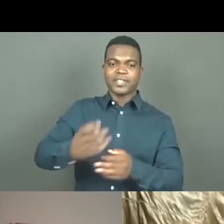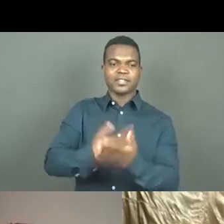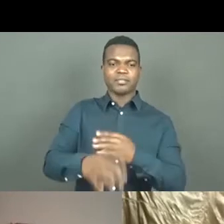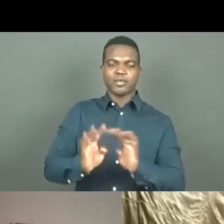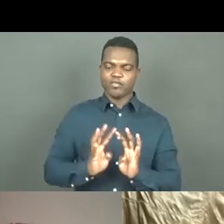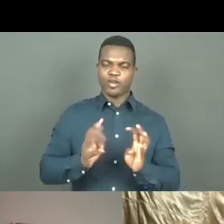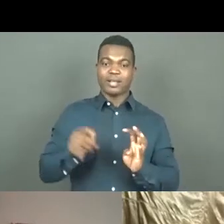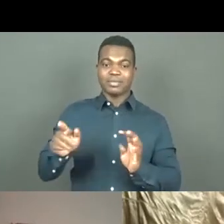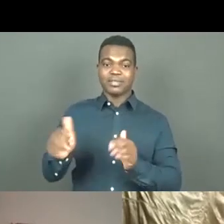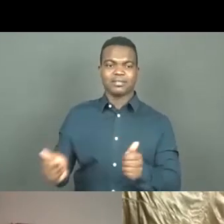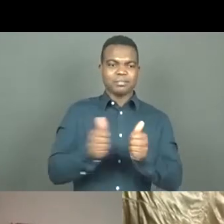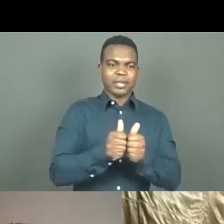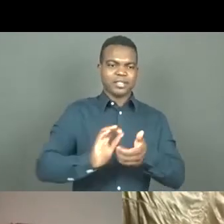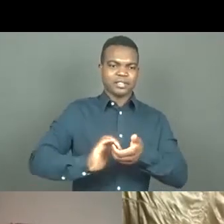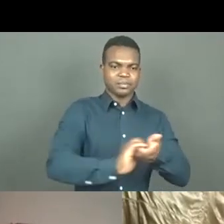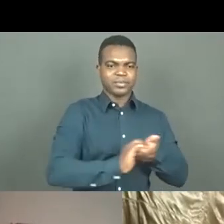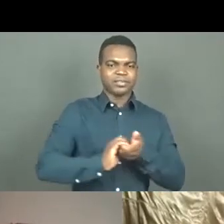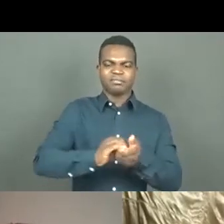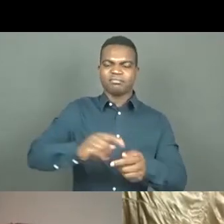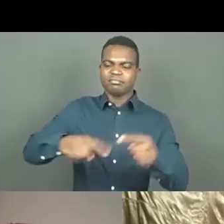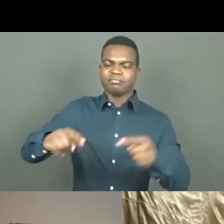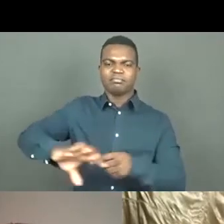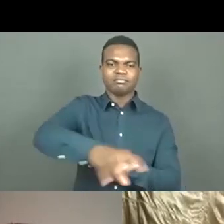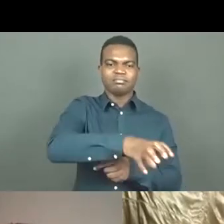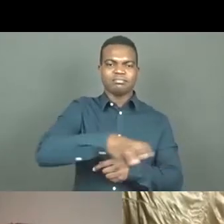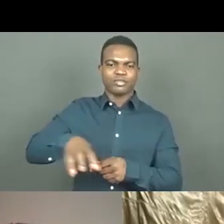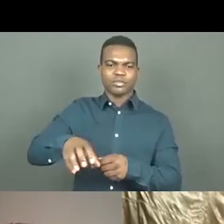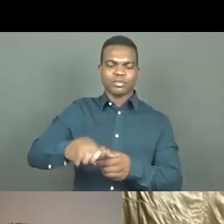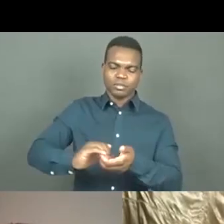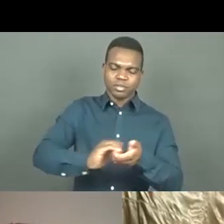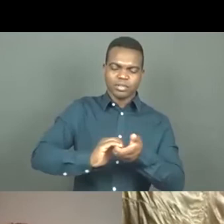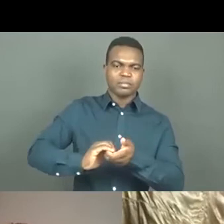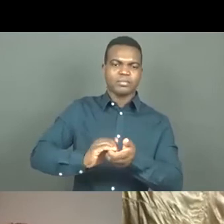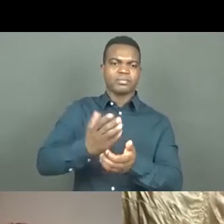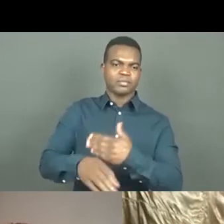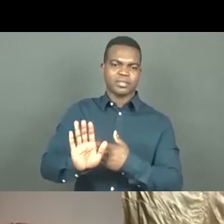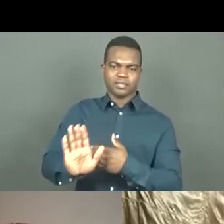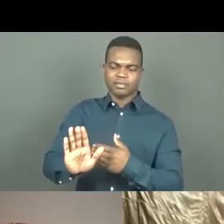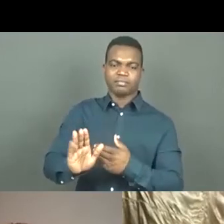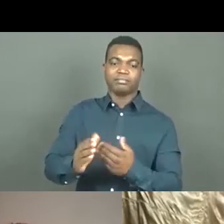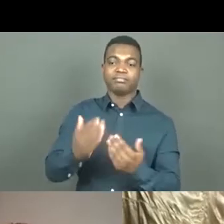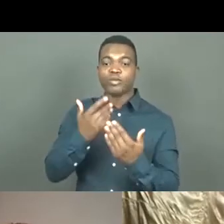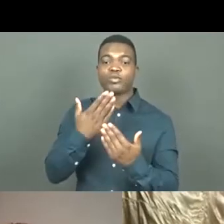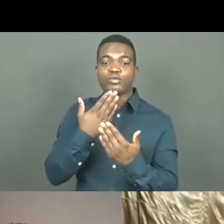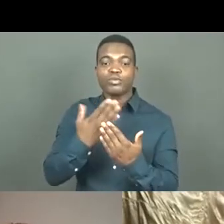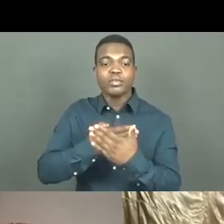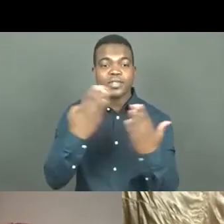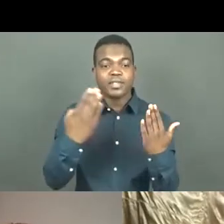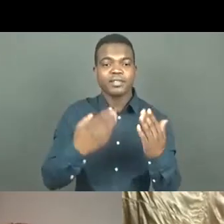colleague Mr. Christian Modino Hok, Humanitarian Director of CBM Global. Good morning, Christian. Nice to have you with us.